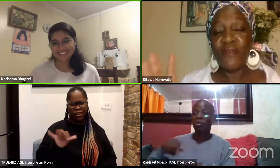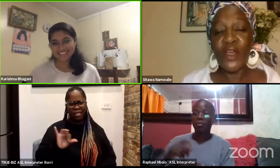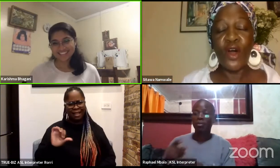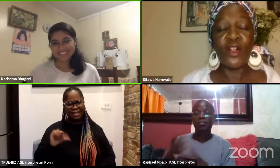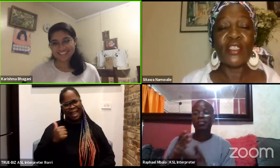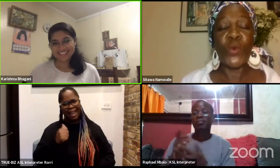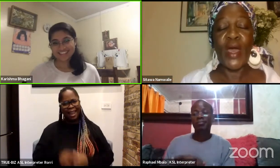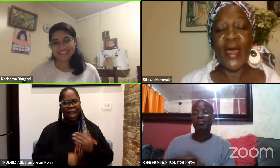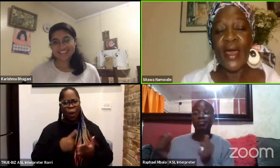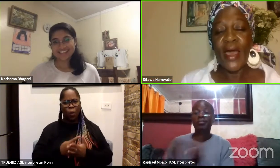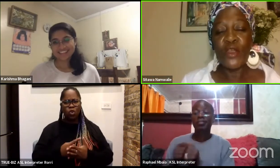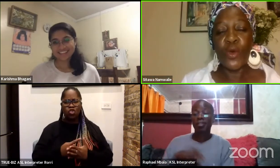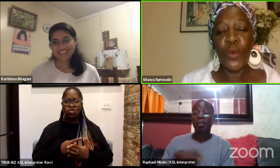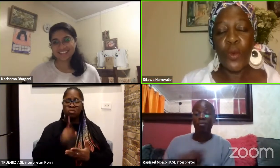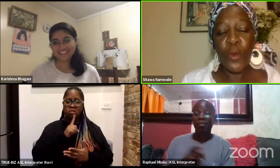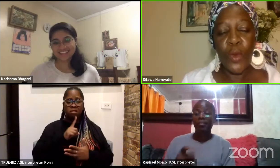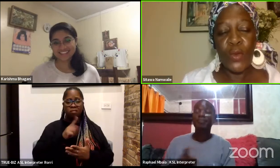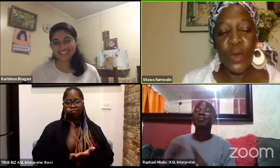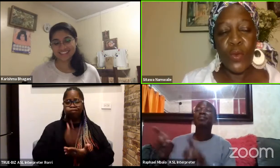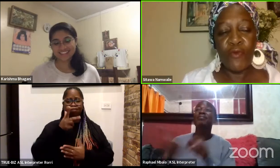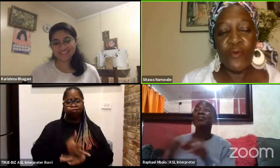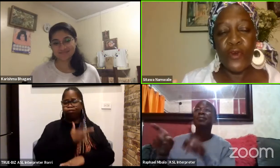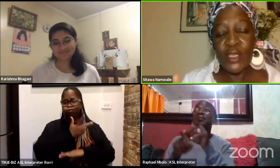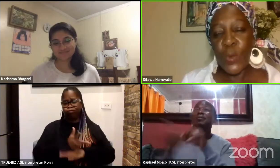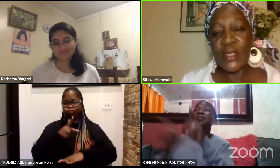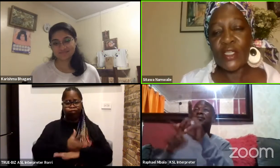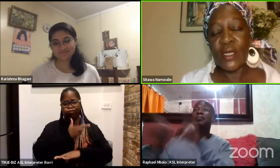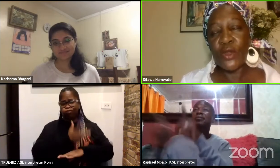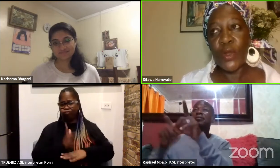Difficult, and when we first went...